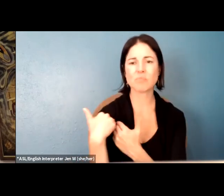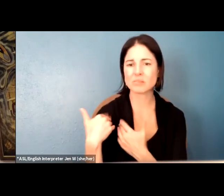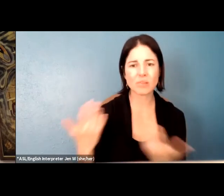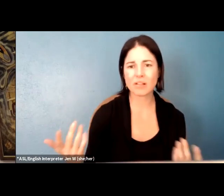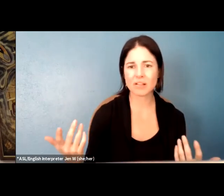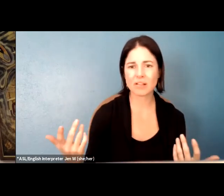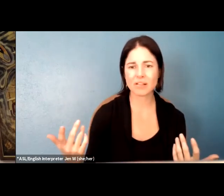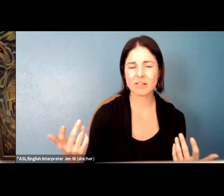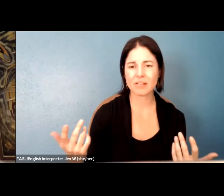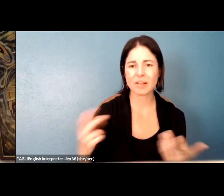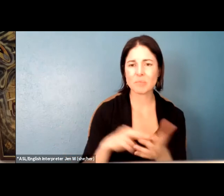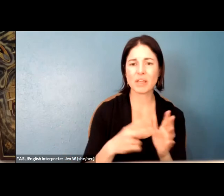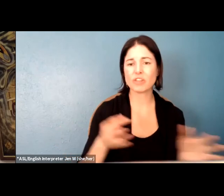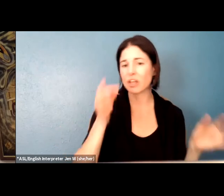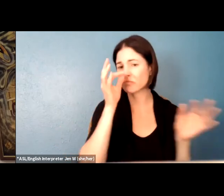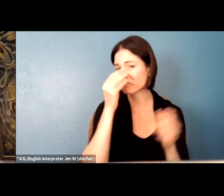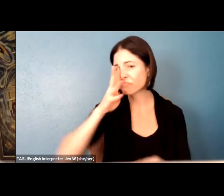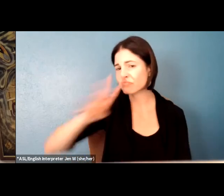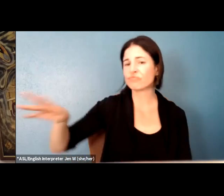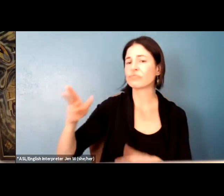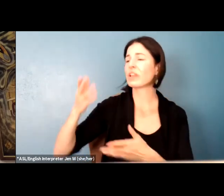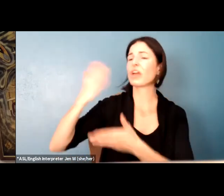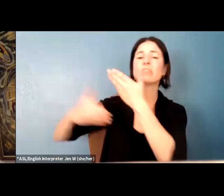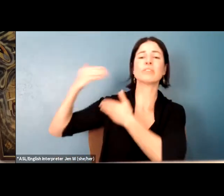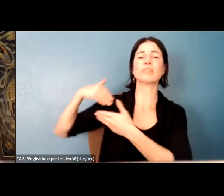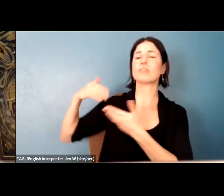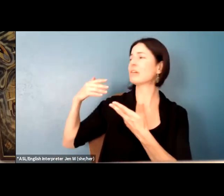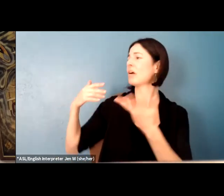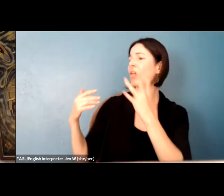ancestors did for them, and what they must do for the generations